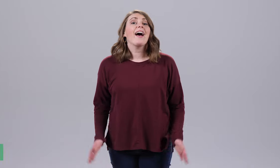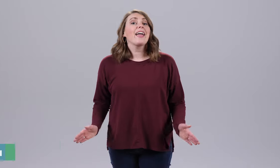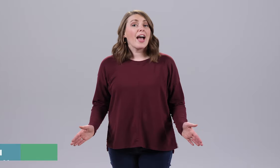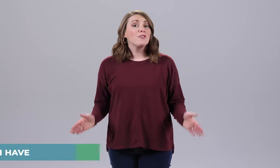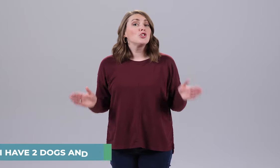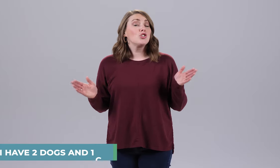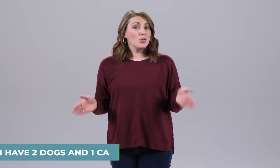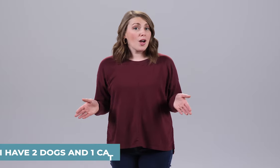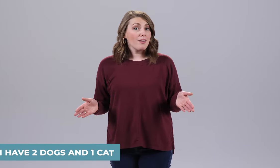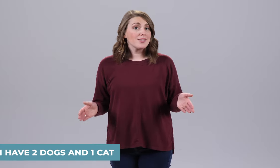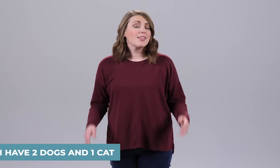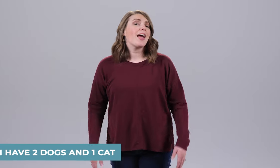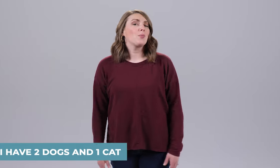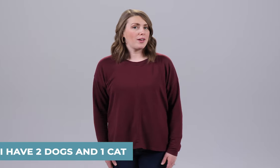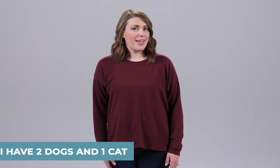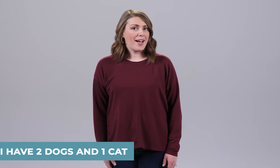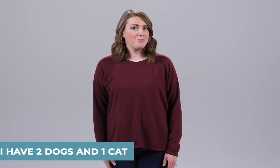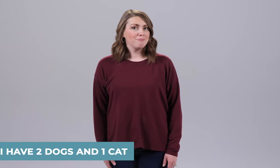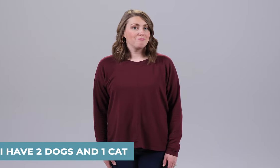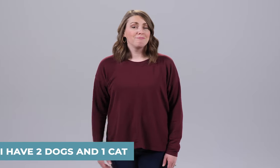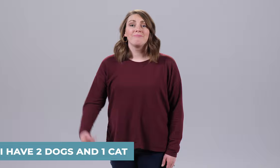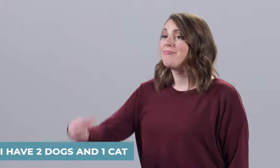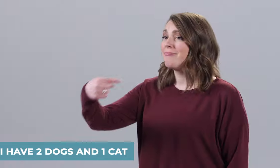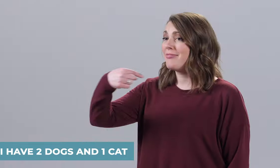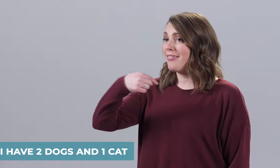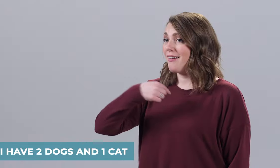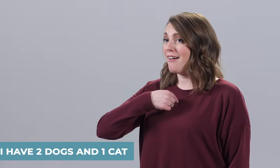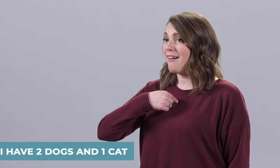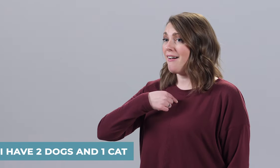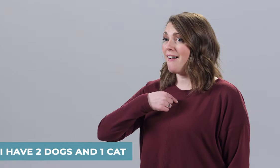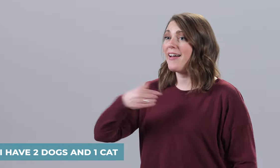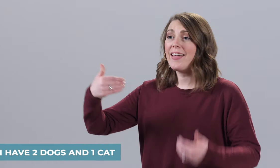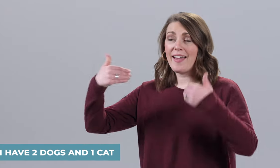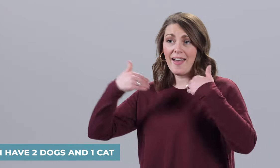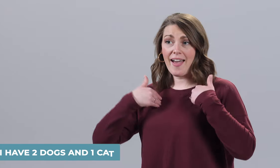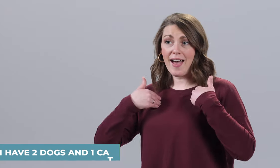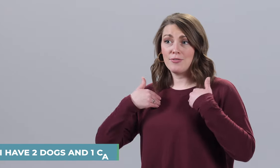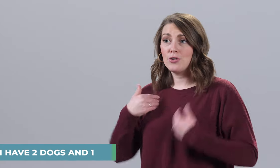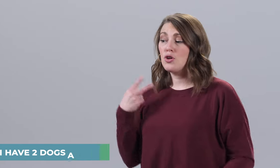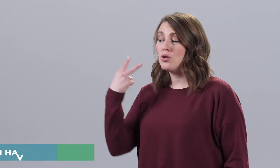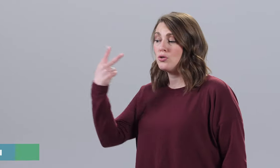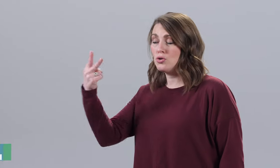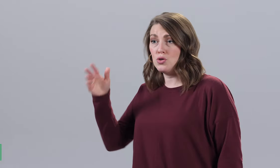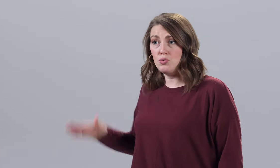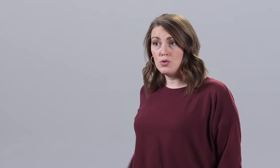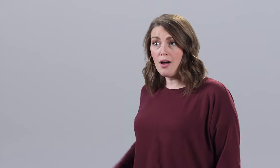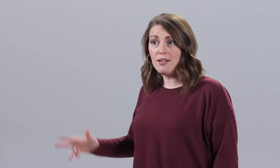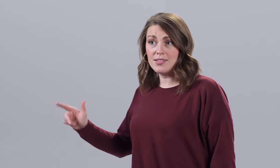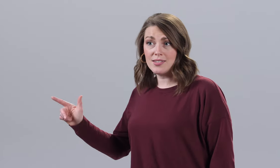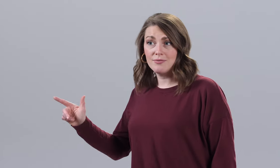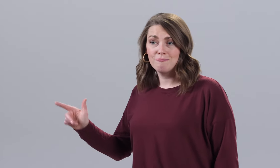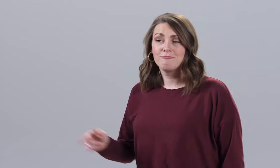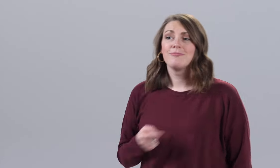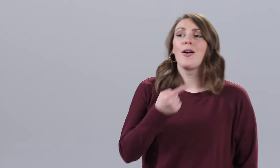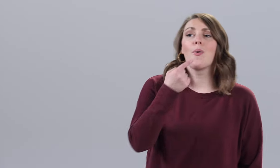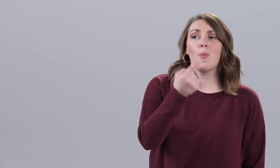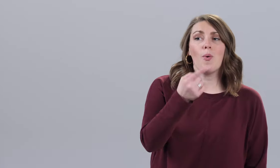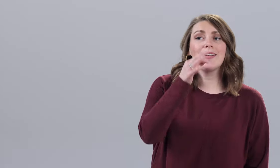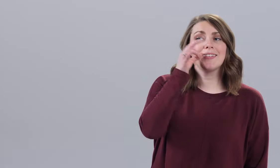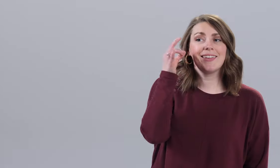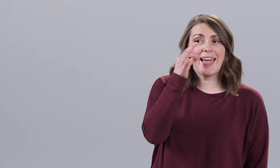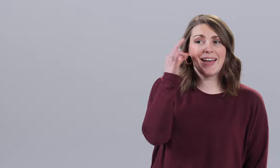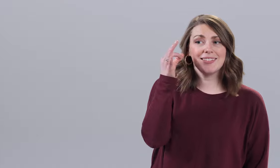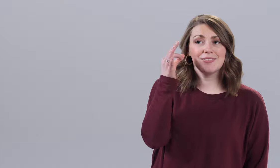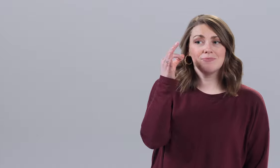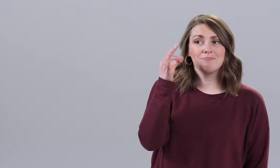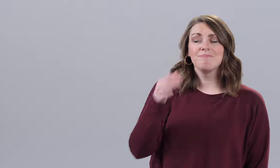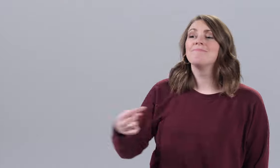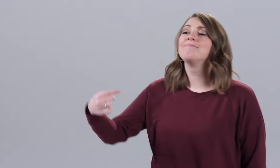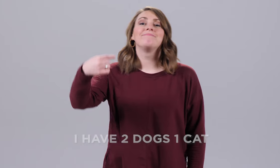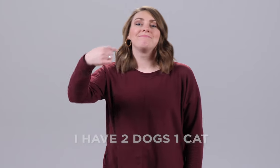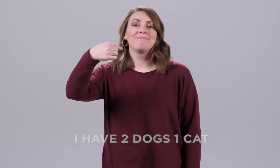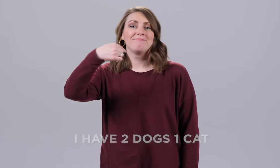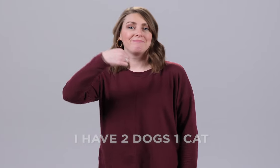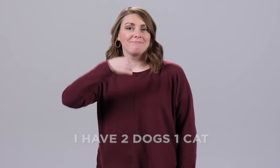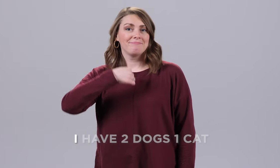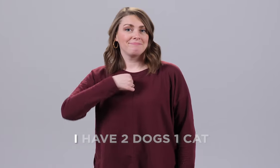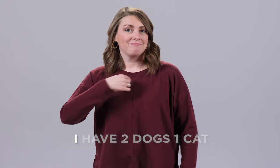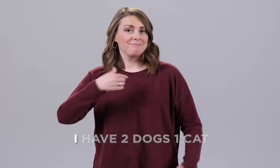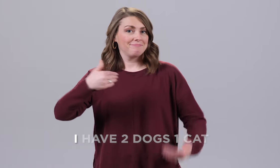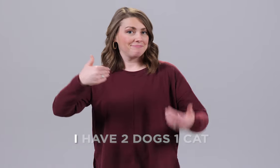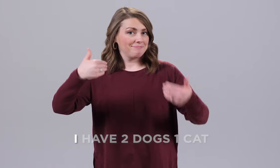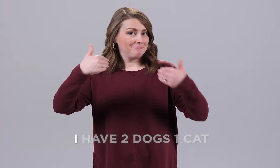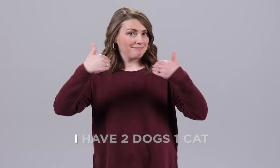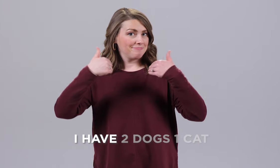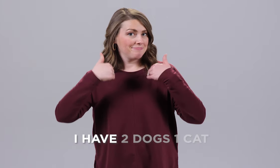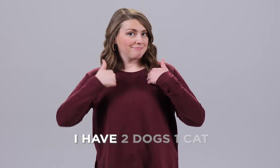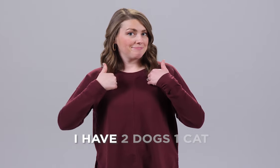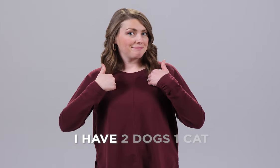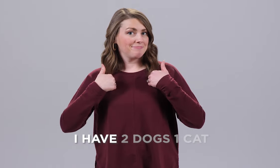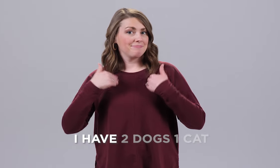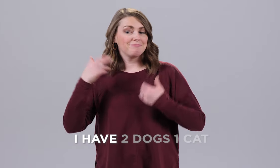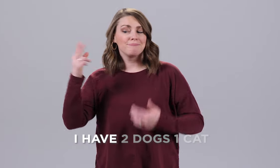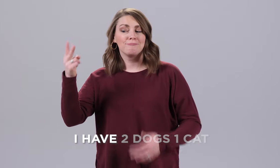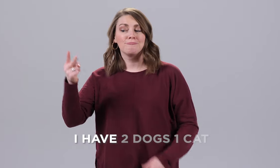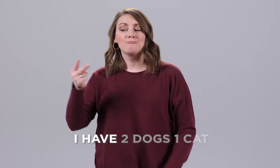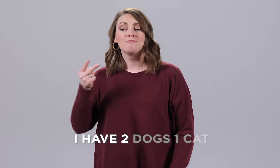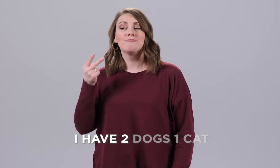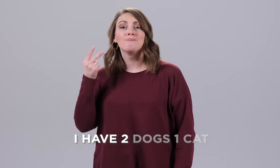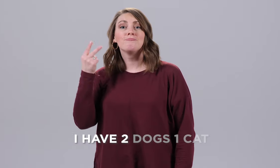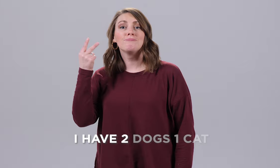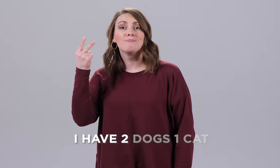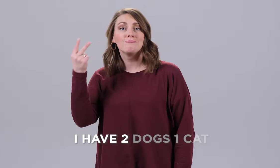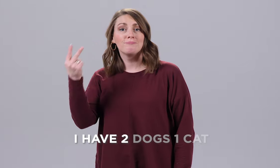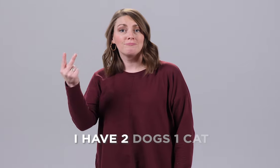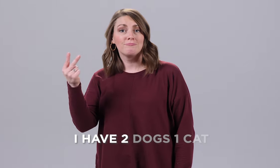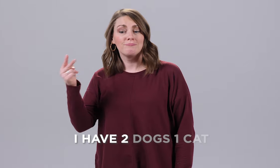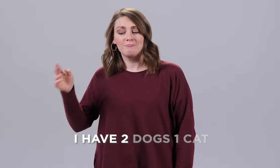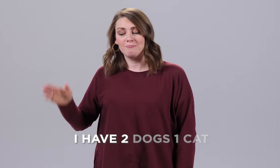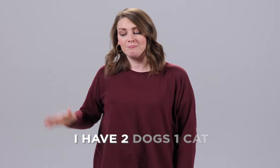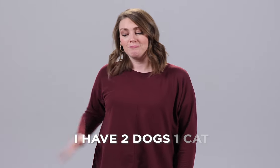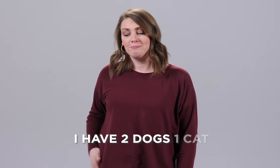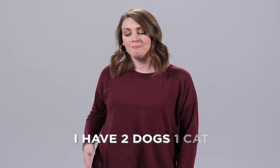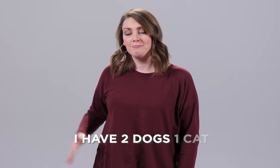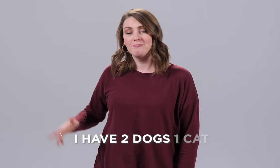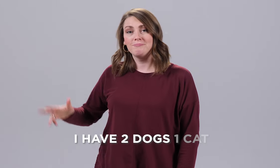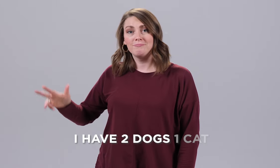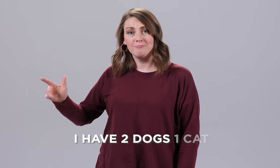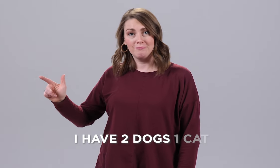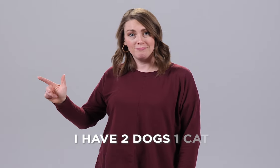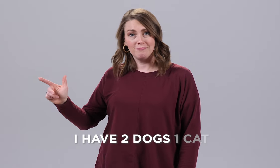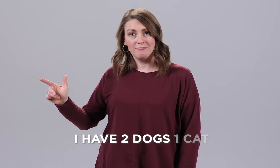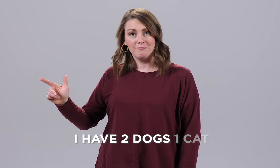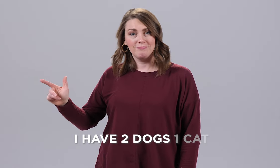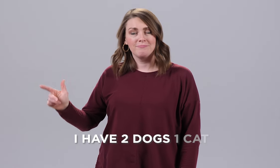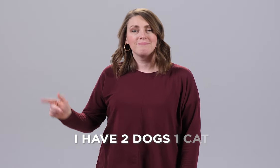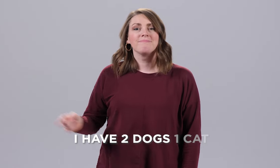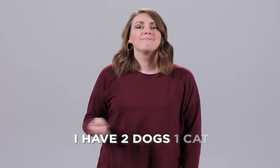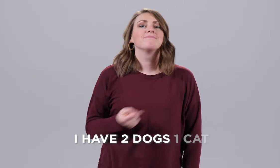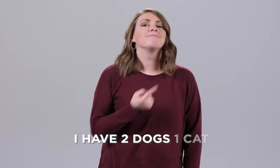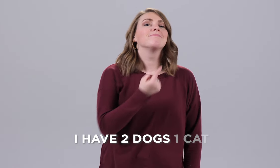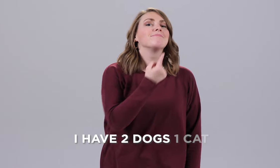I have two dogs and one cat. I HAVE TWO DOGS ONE CAT